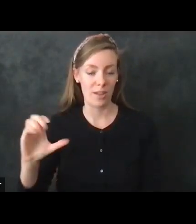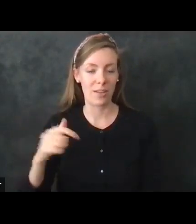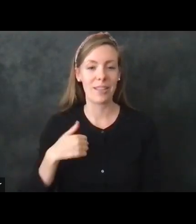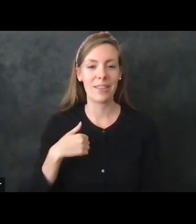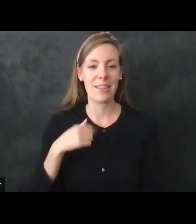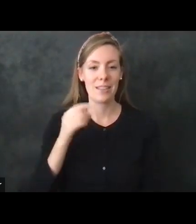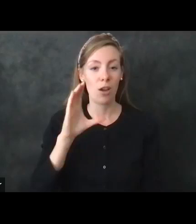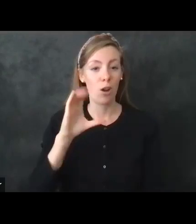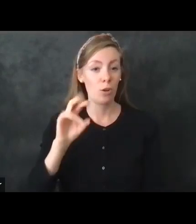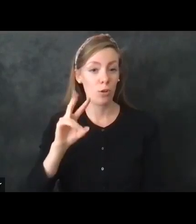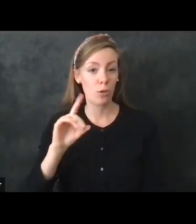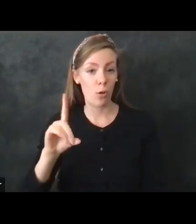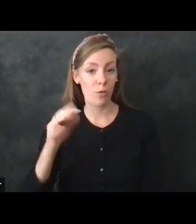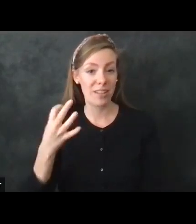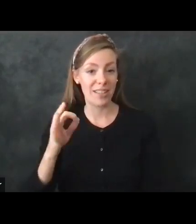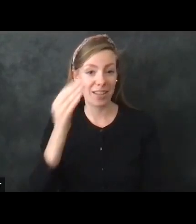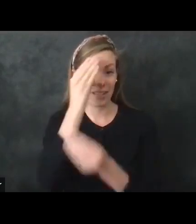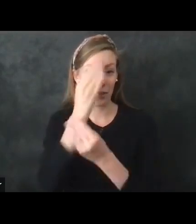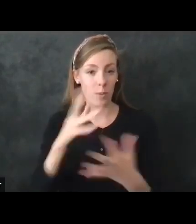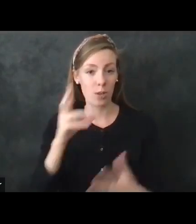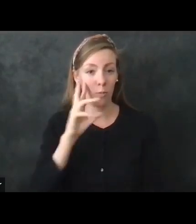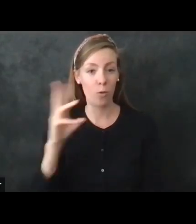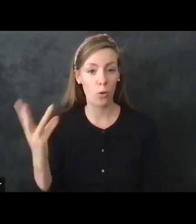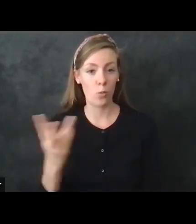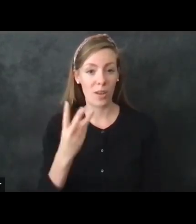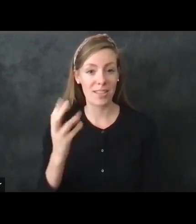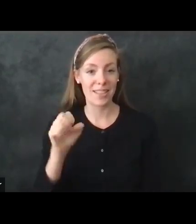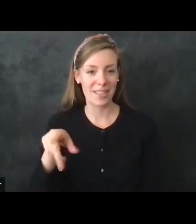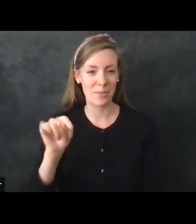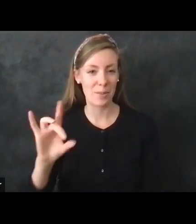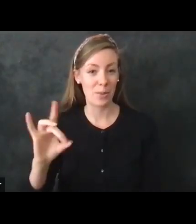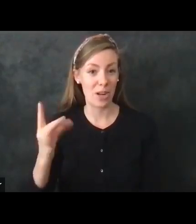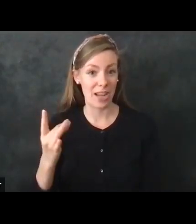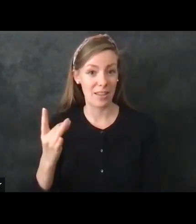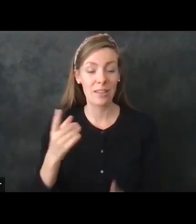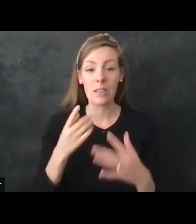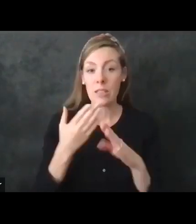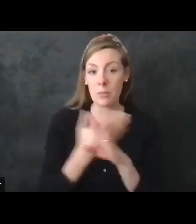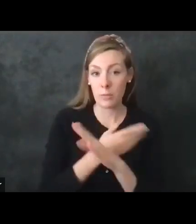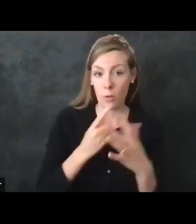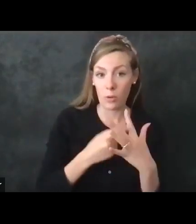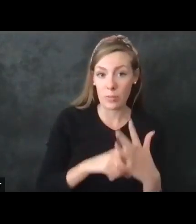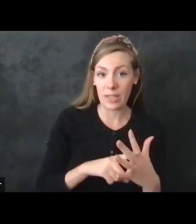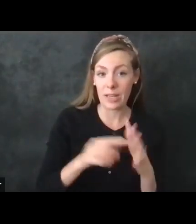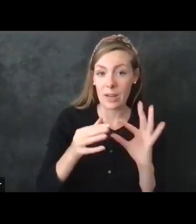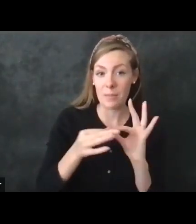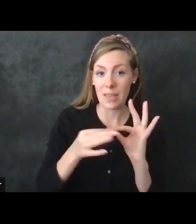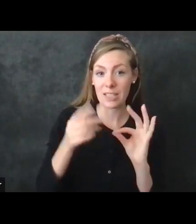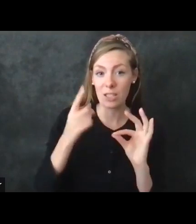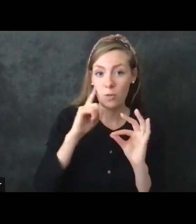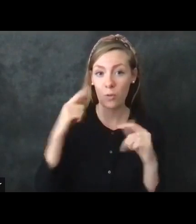Let's begin with a brief message from Gilbert Martinez from our communications team for our Spanish speaking viewers.